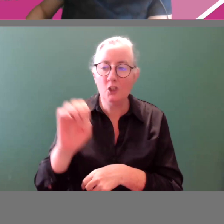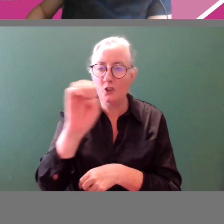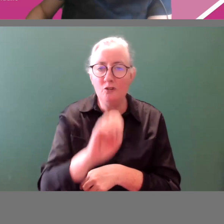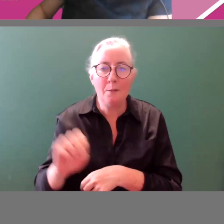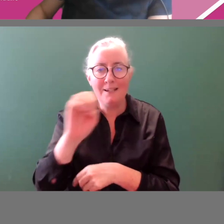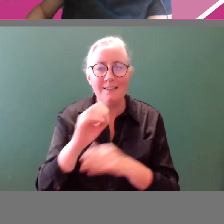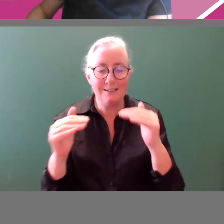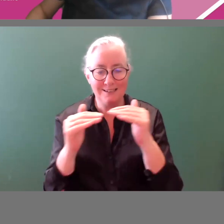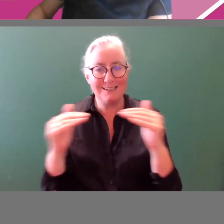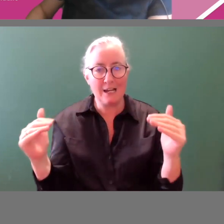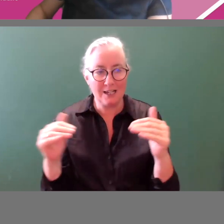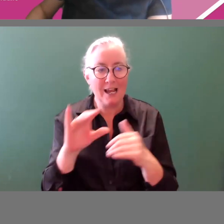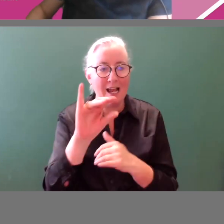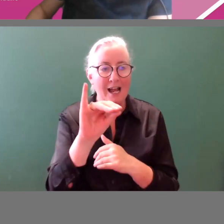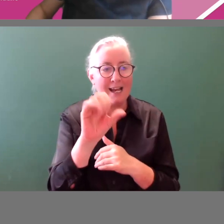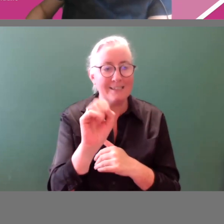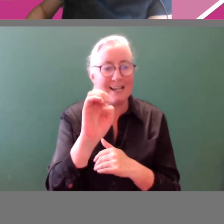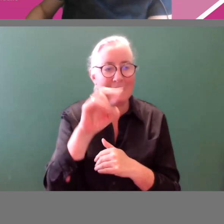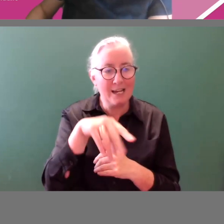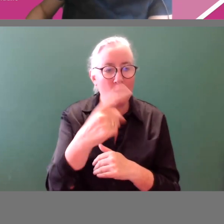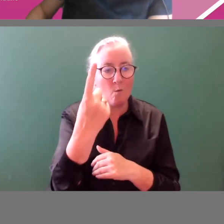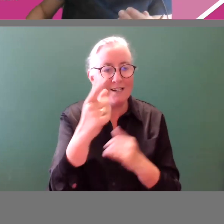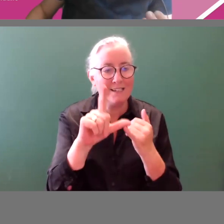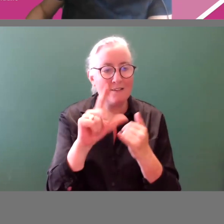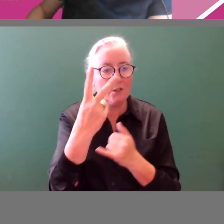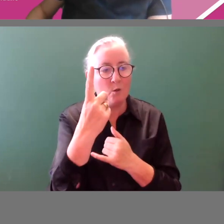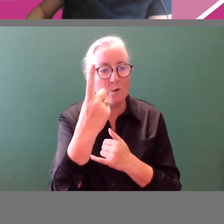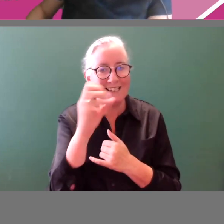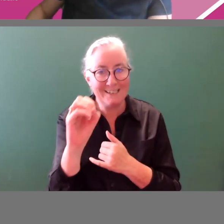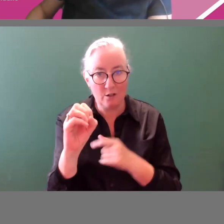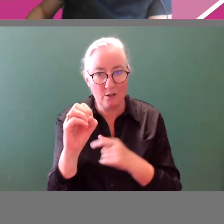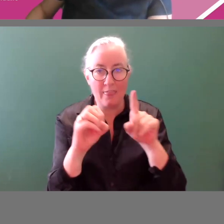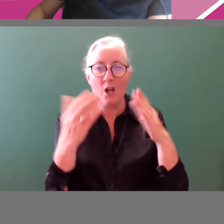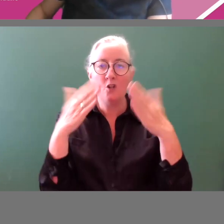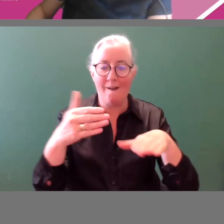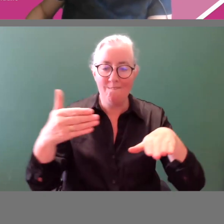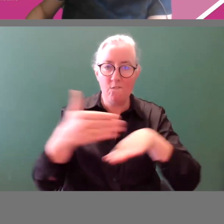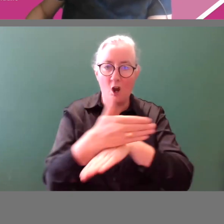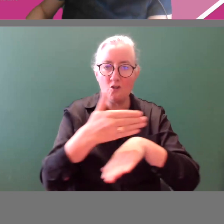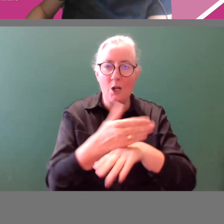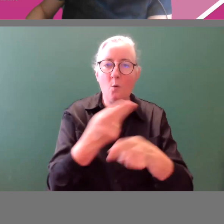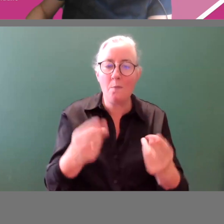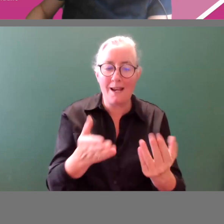So ISEN 17210 sets out functional requirements for accessibility and usability for the built